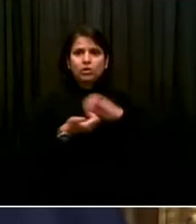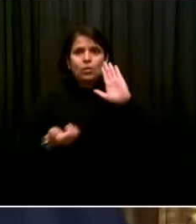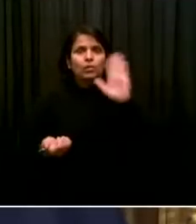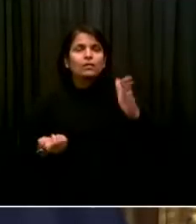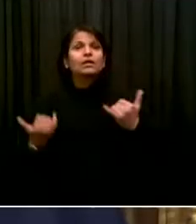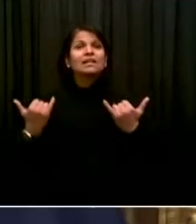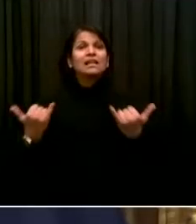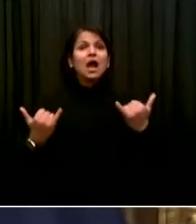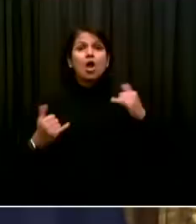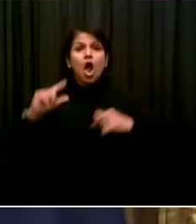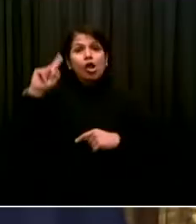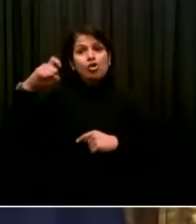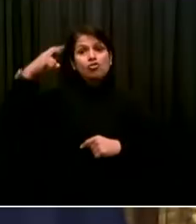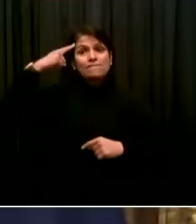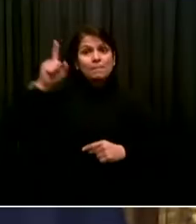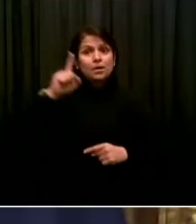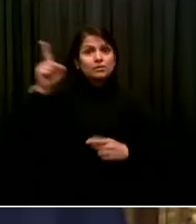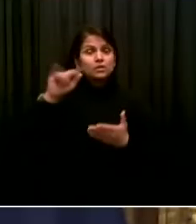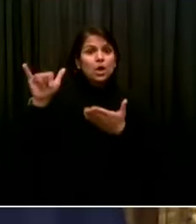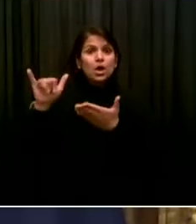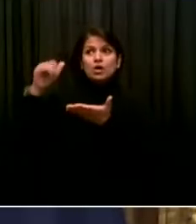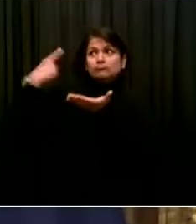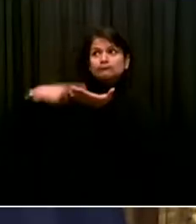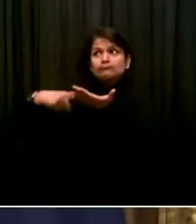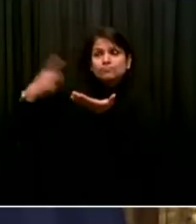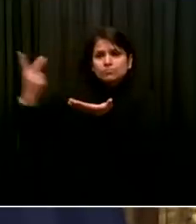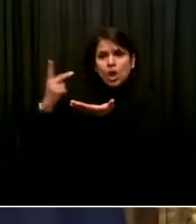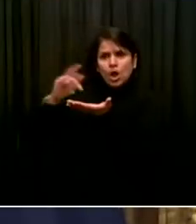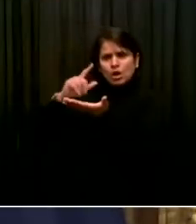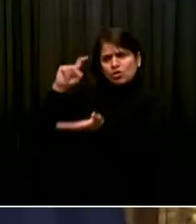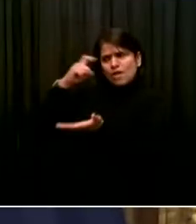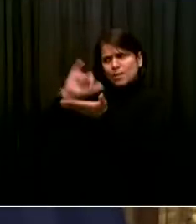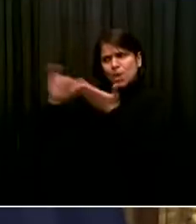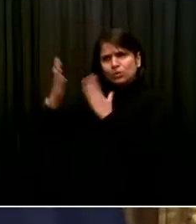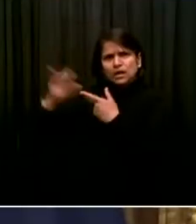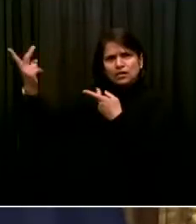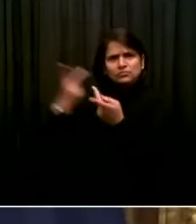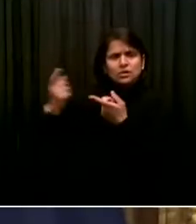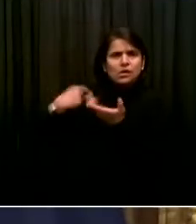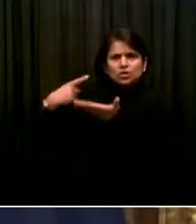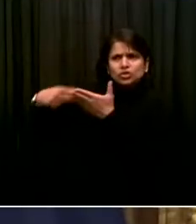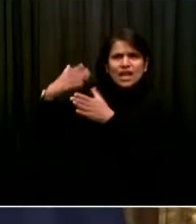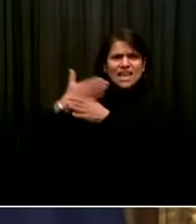PUBLIC SAFETY TEAM ON REDUCING GUN VIOLENCE, SHARING RICTIL CA